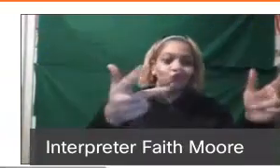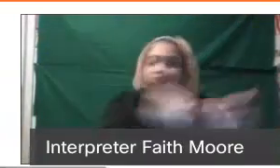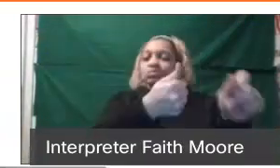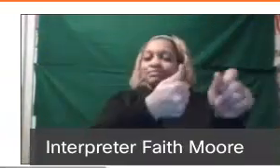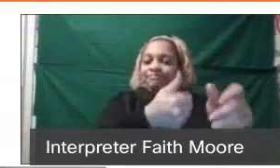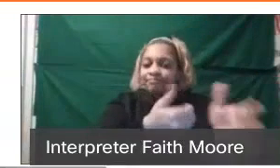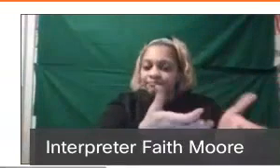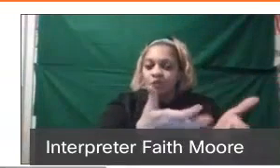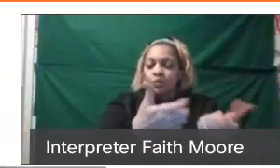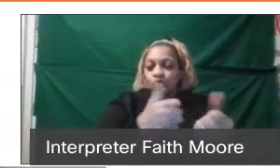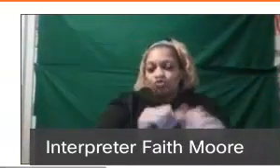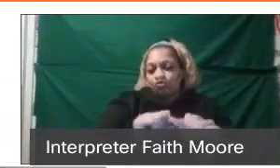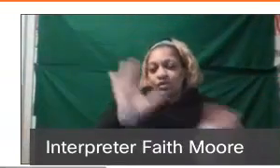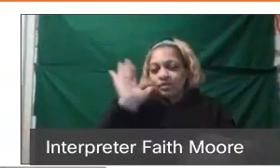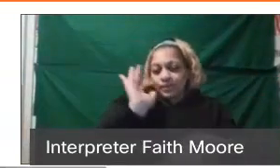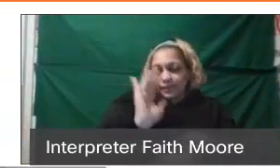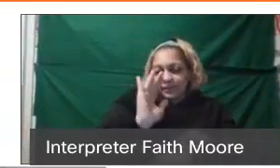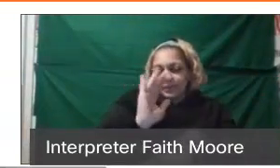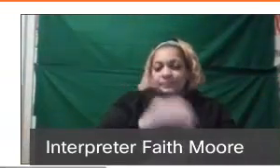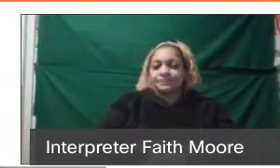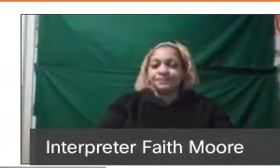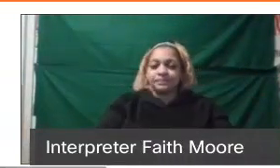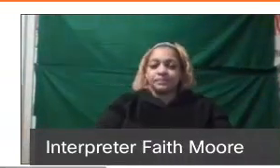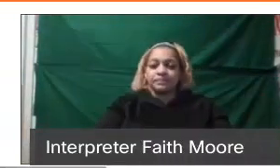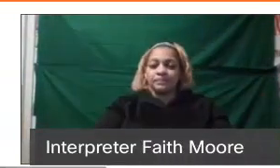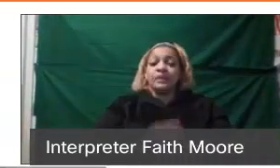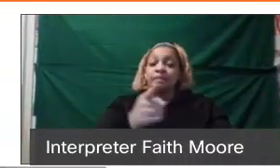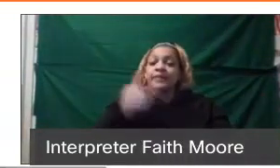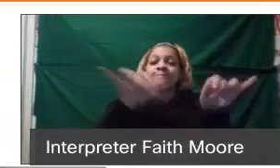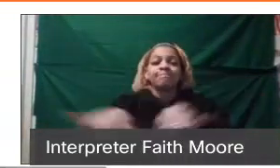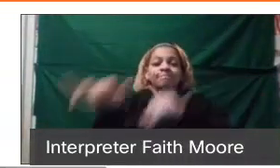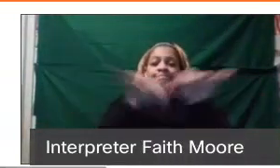So, common issue with designs.